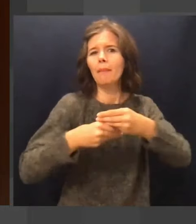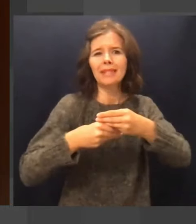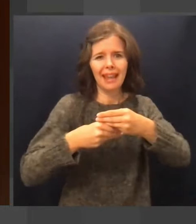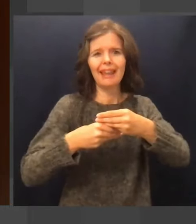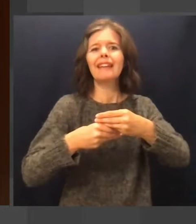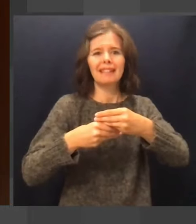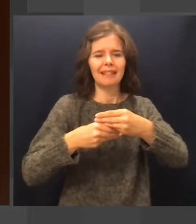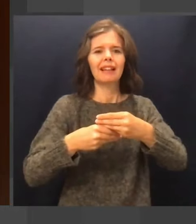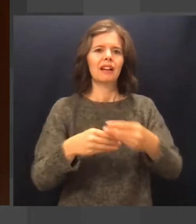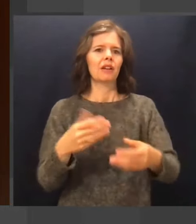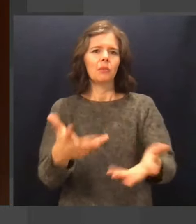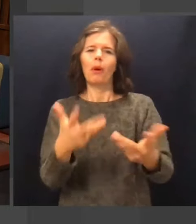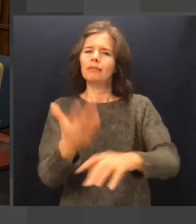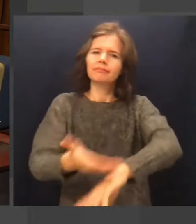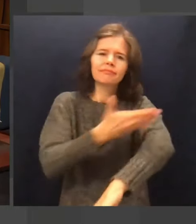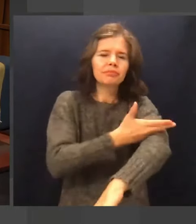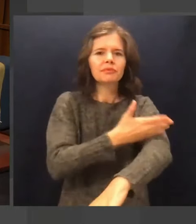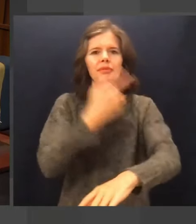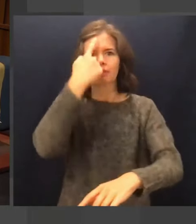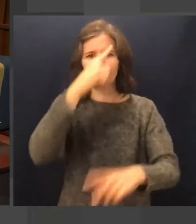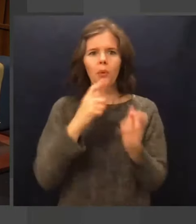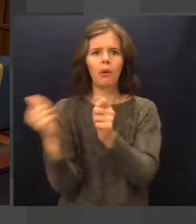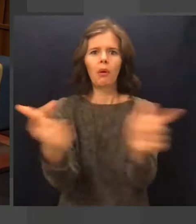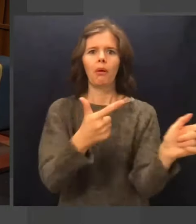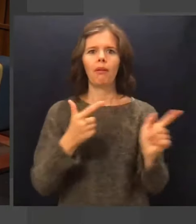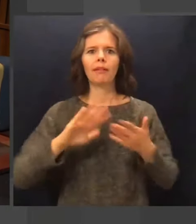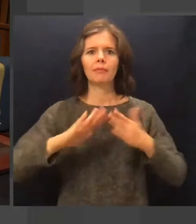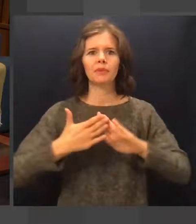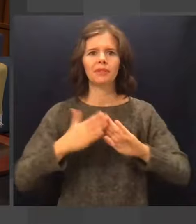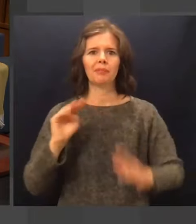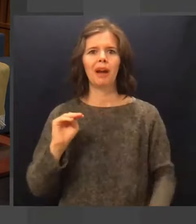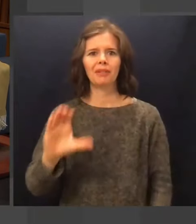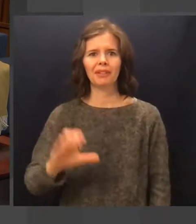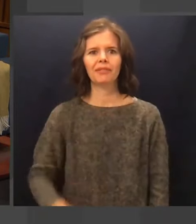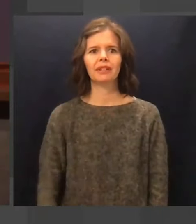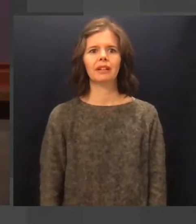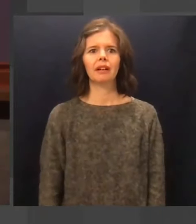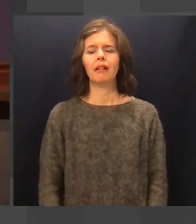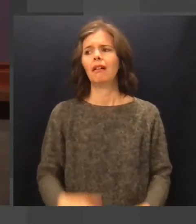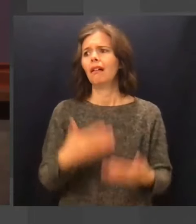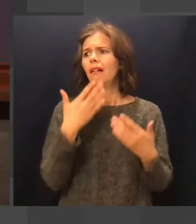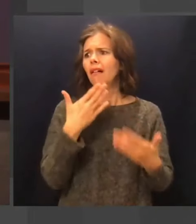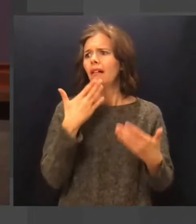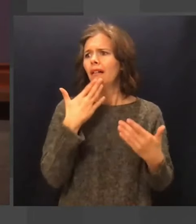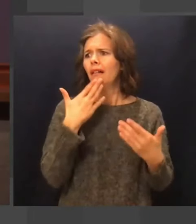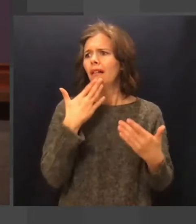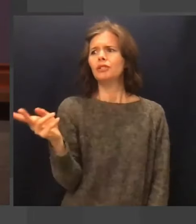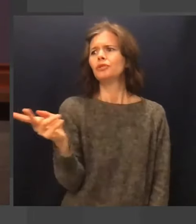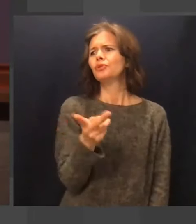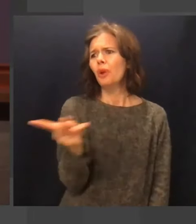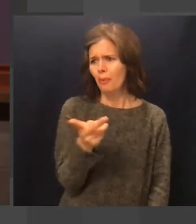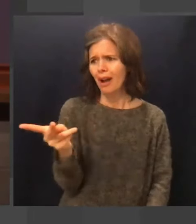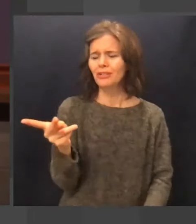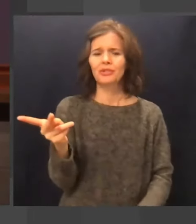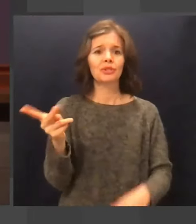WE JUST LOVE THIS GAME AND WE WANT TO MAKE THE BEST UPDATE WE CAN FOR EVERYONE. THANK YOU SO MUCH AGNES AND